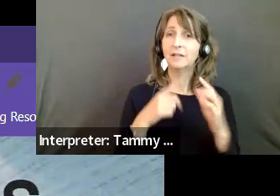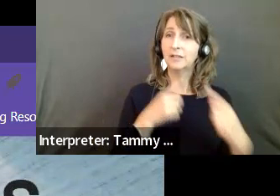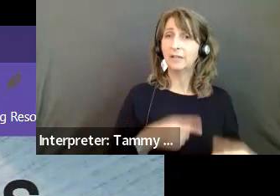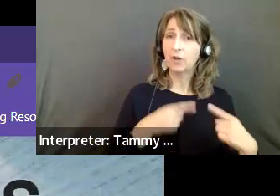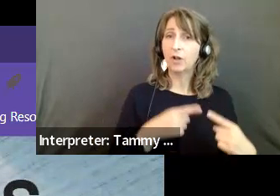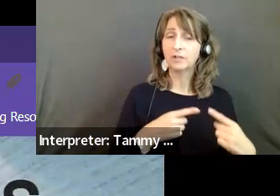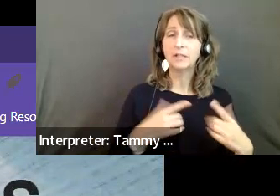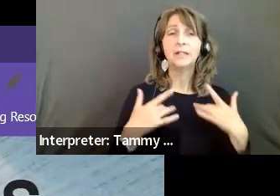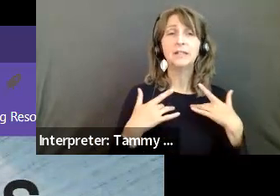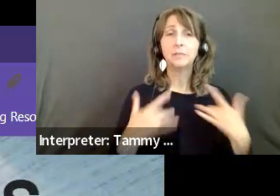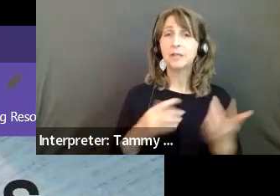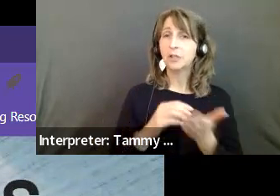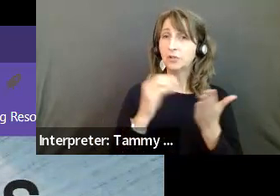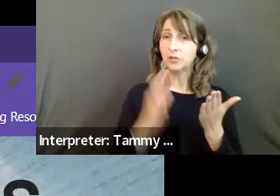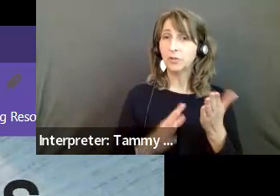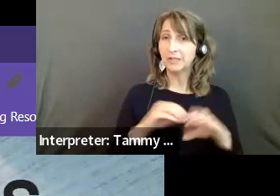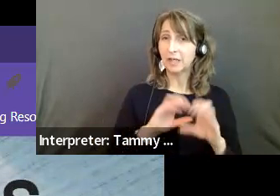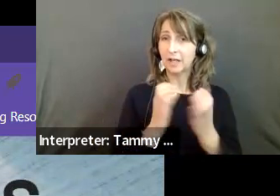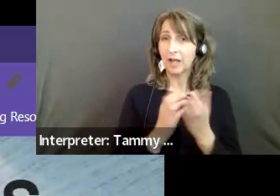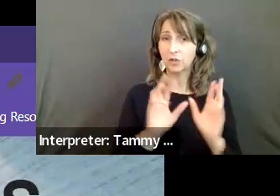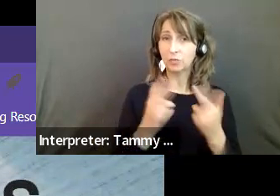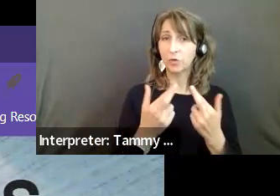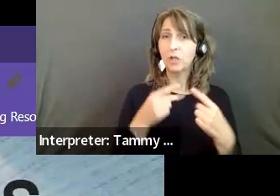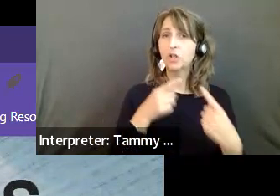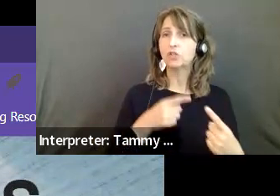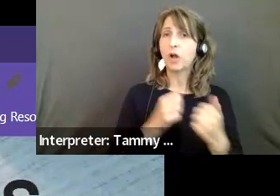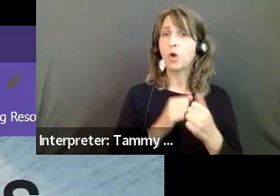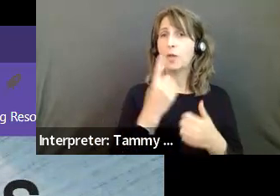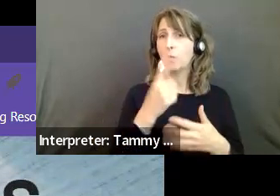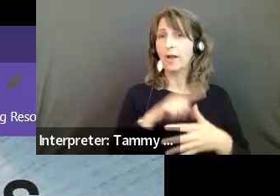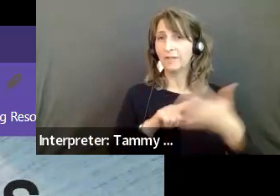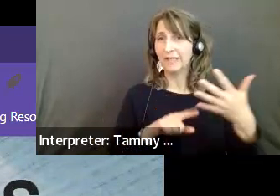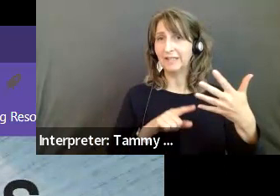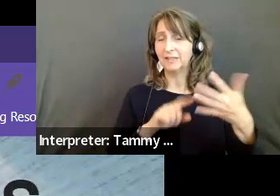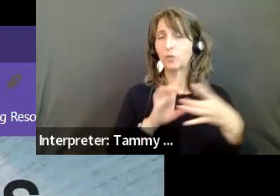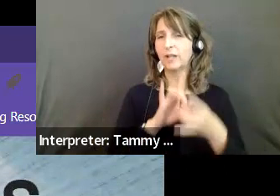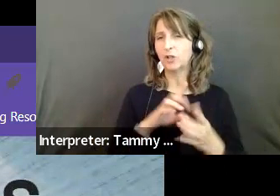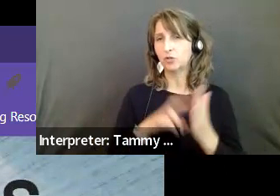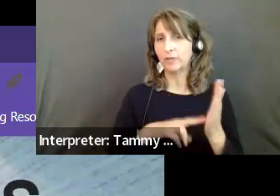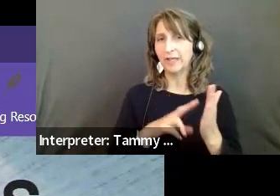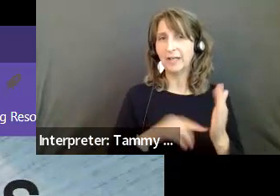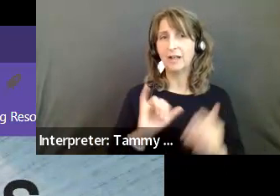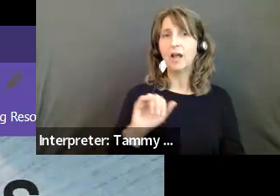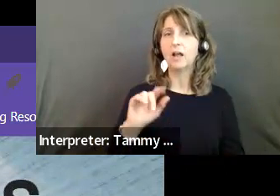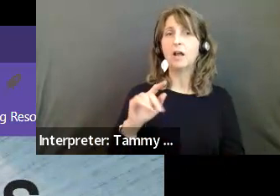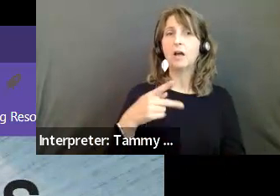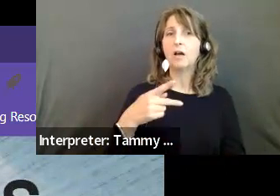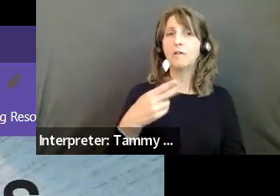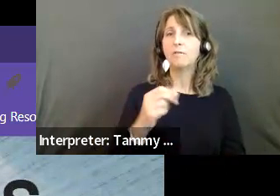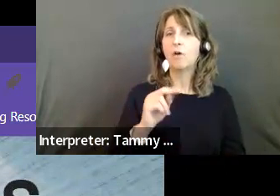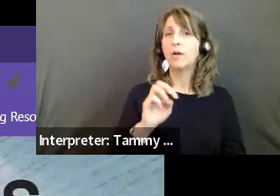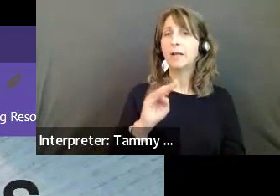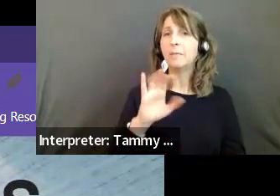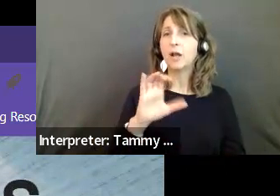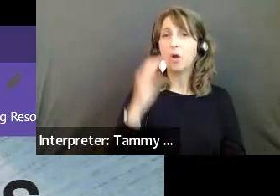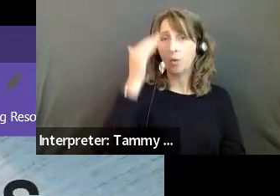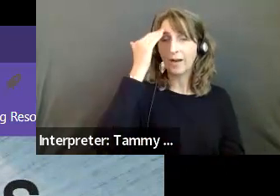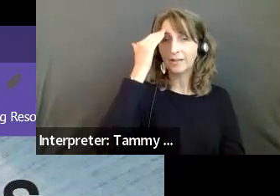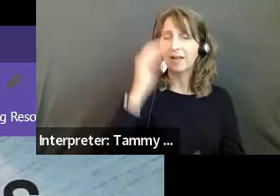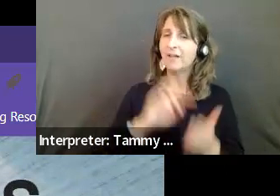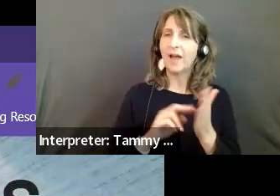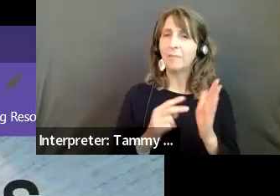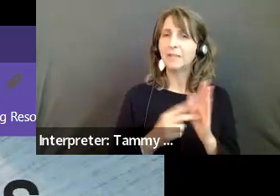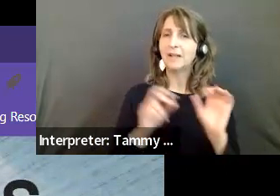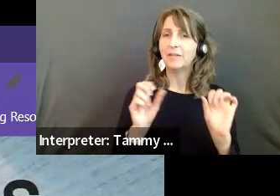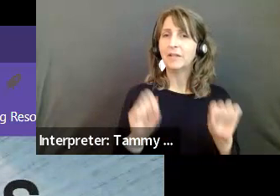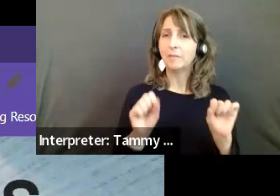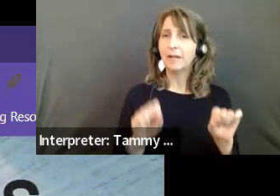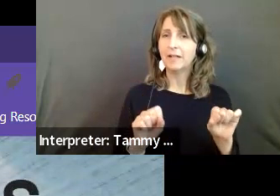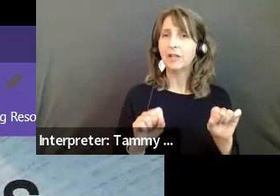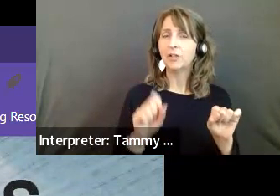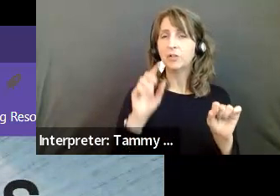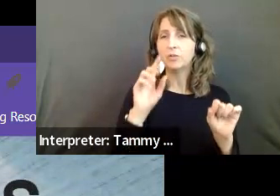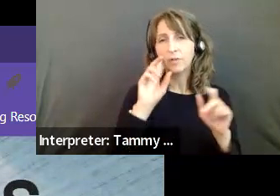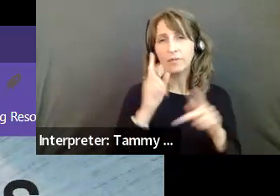When it comes to reading, so, which is the ability to focus and manipulate on the phone names of the spoken word.